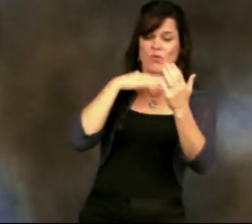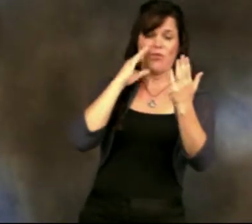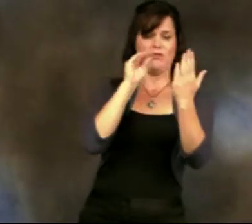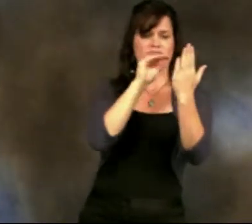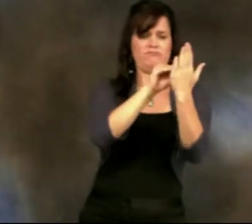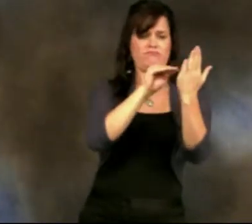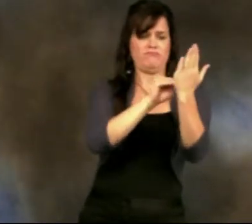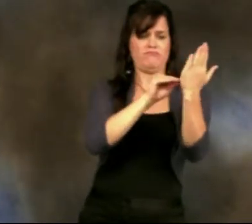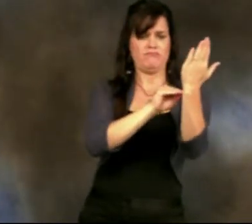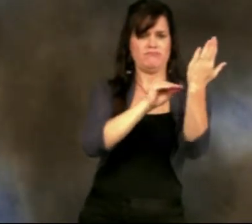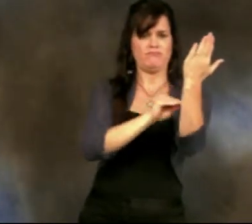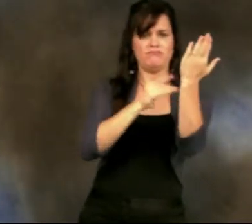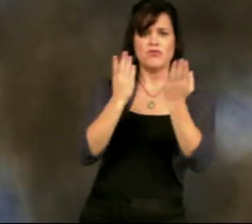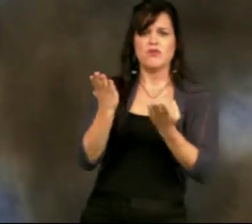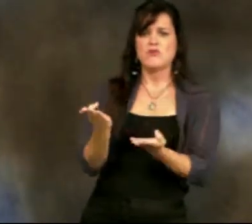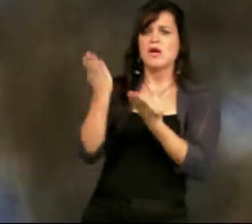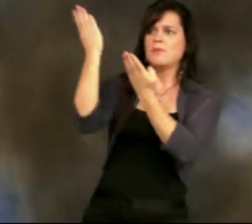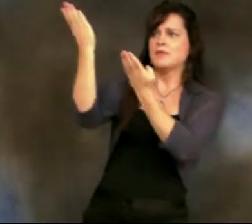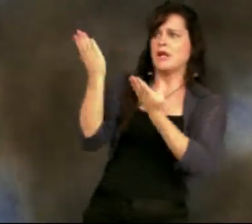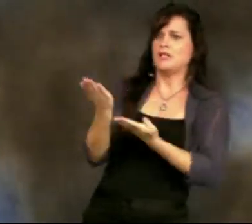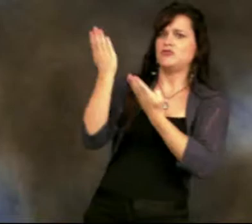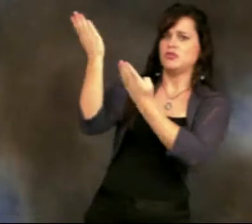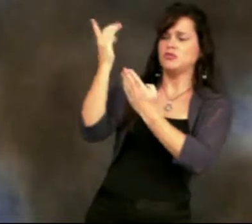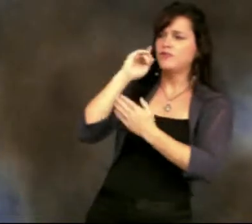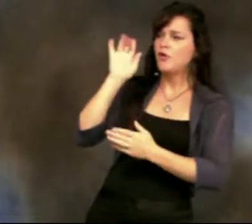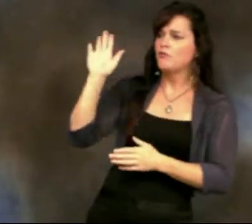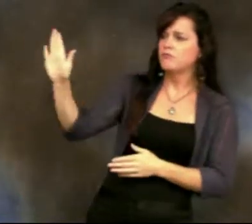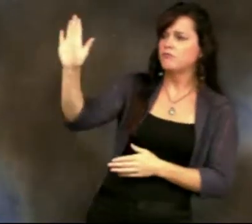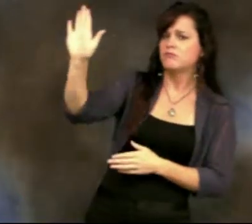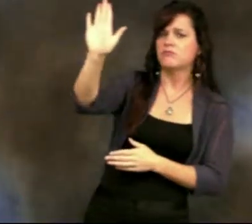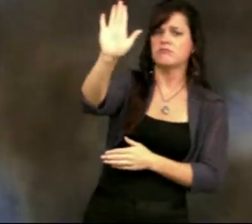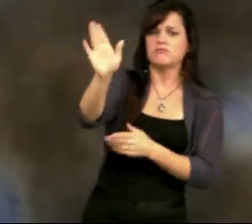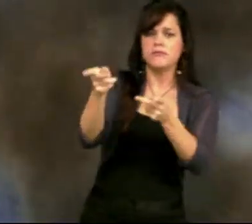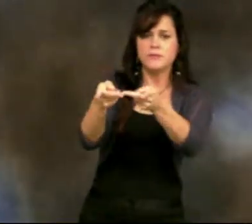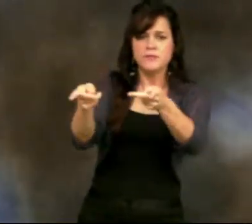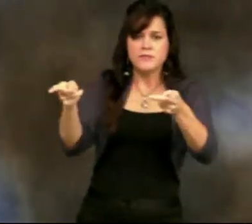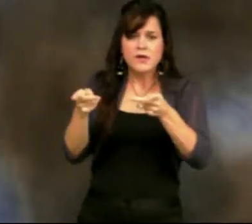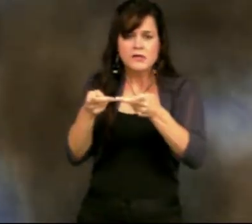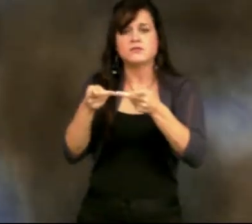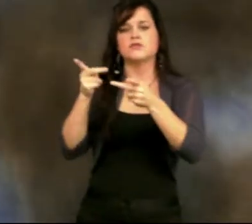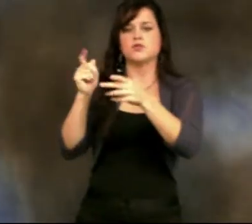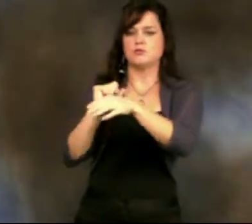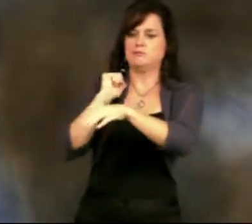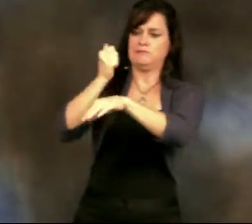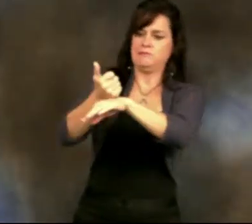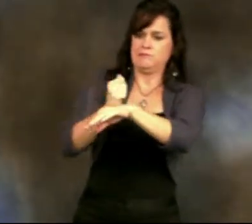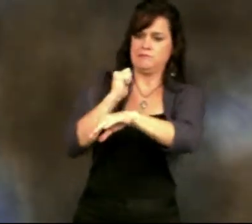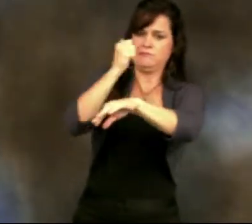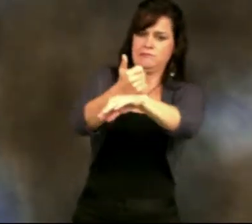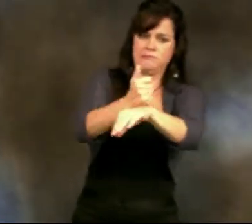establishing positions and procedures to ensure communication access is available in after-hours